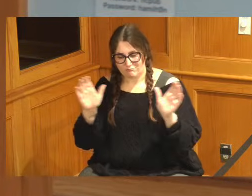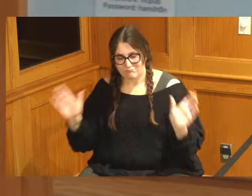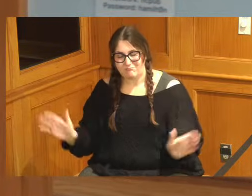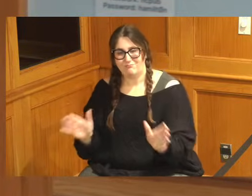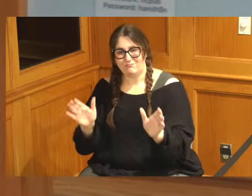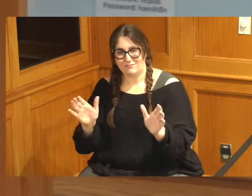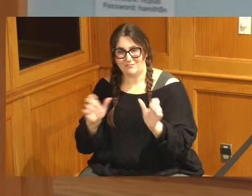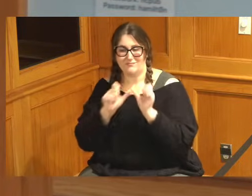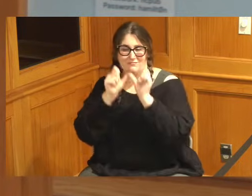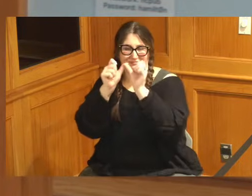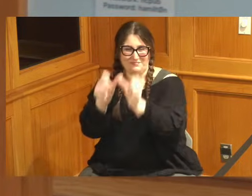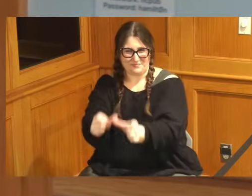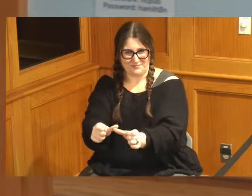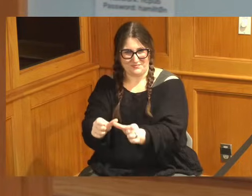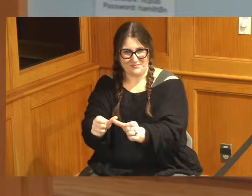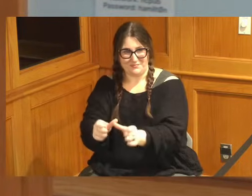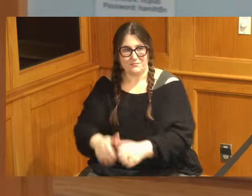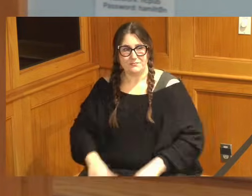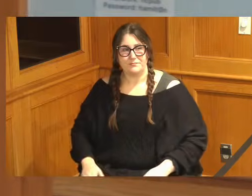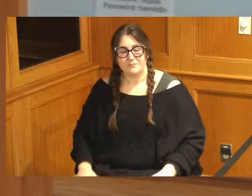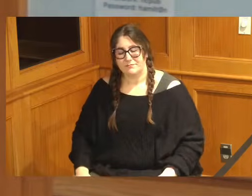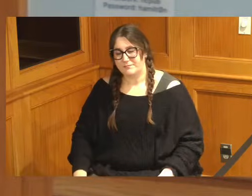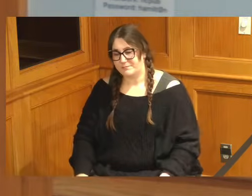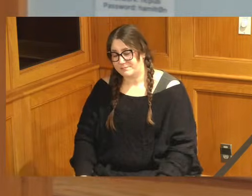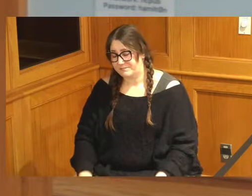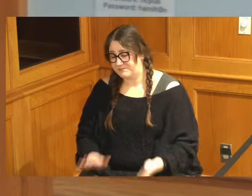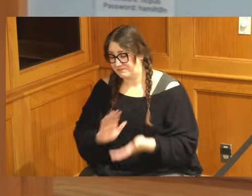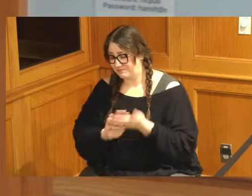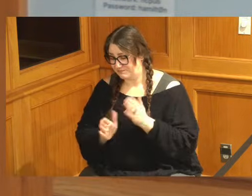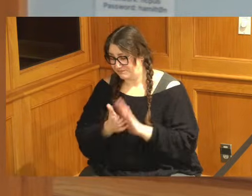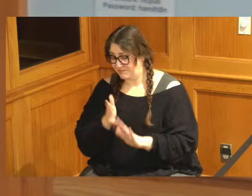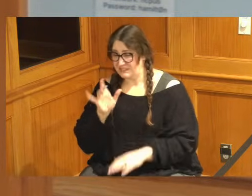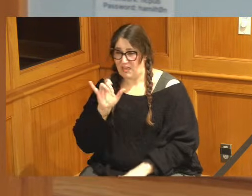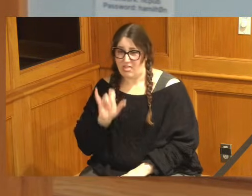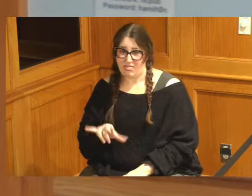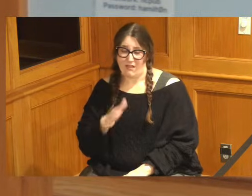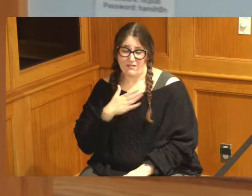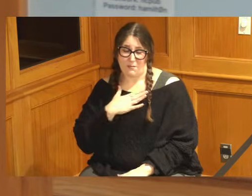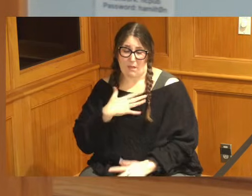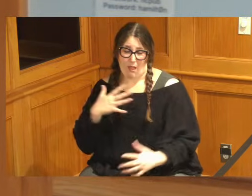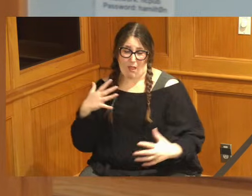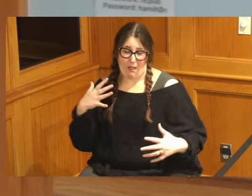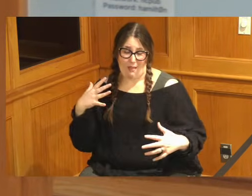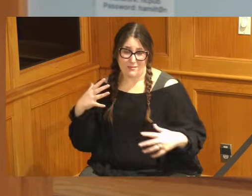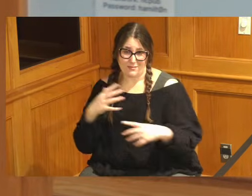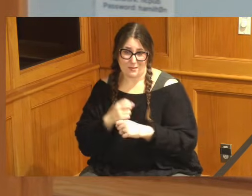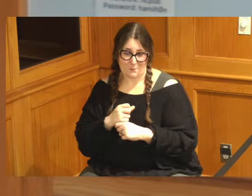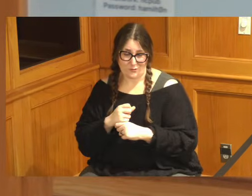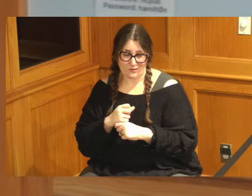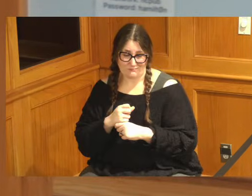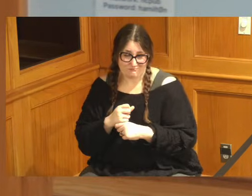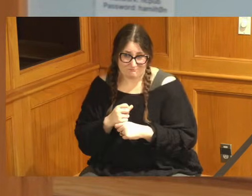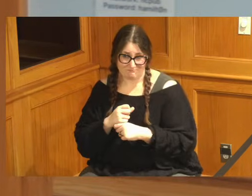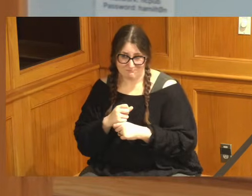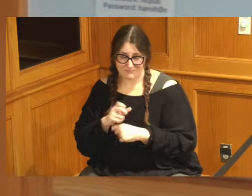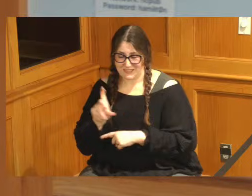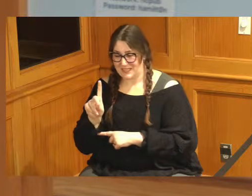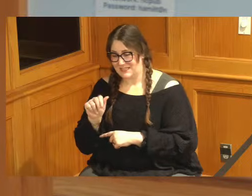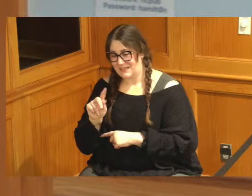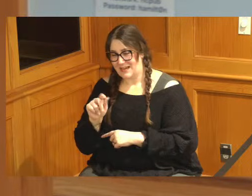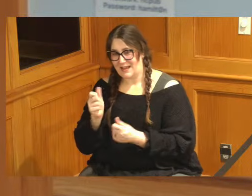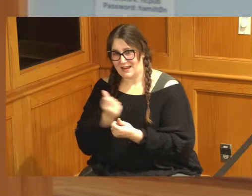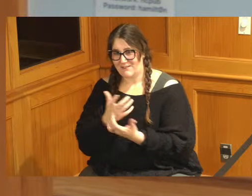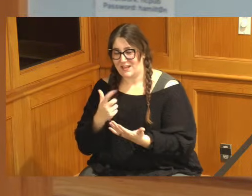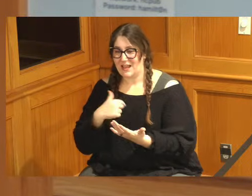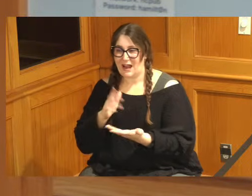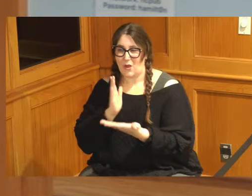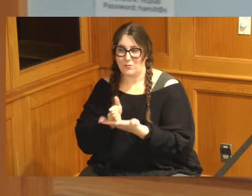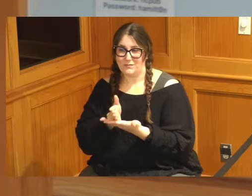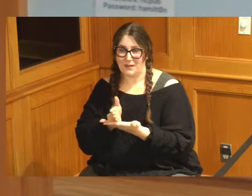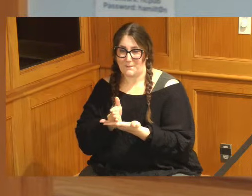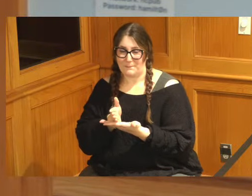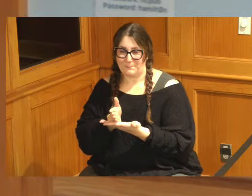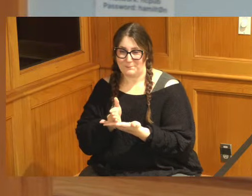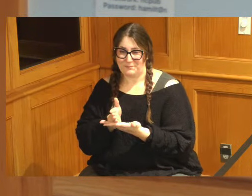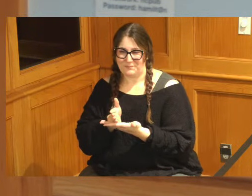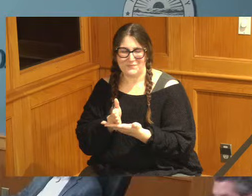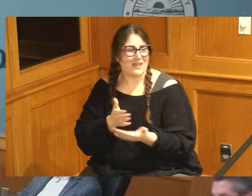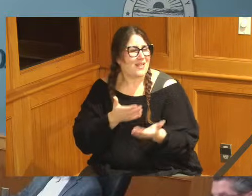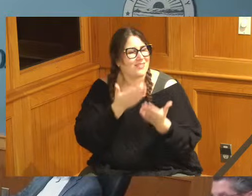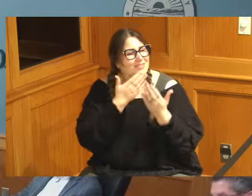years ago. So, that's my summary reflections. Um, and I will stop there for any questions. So,